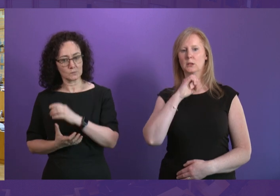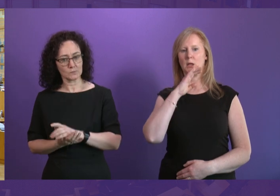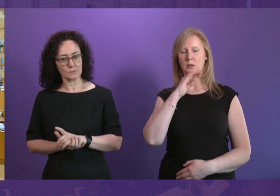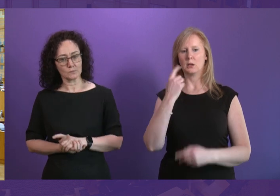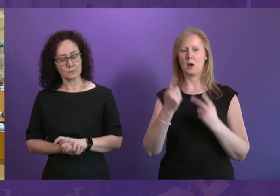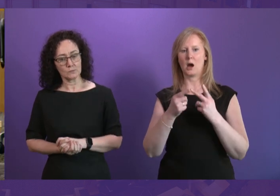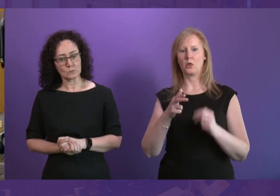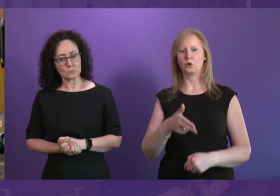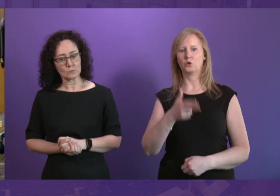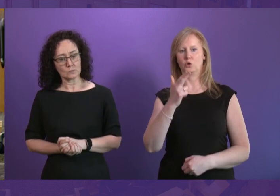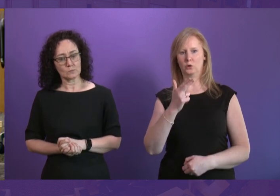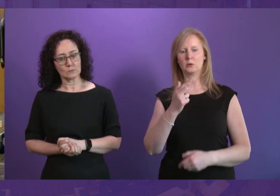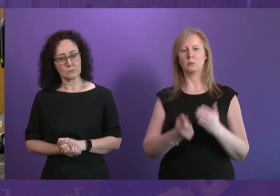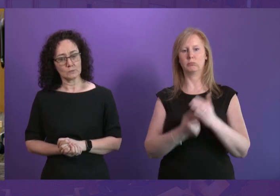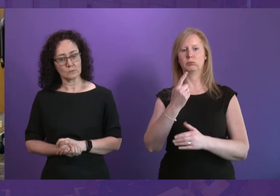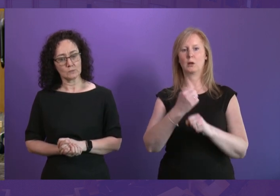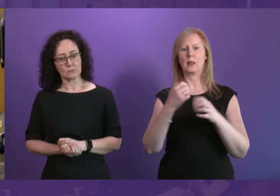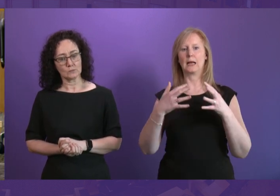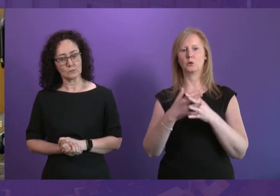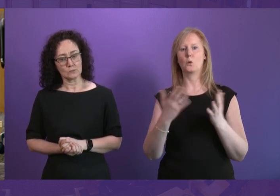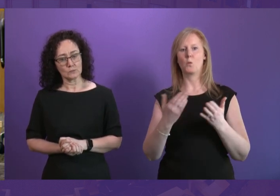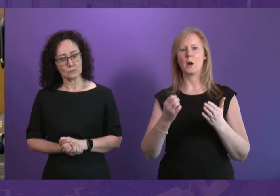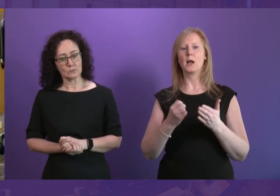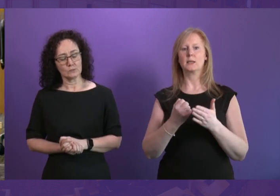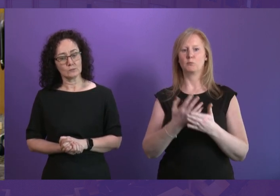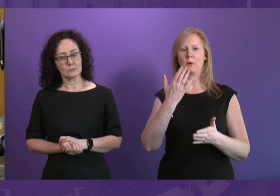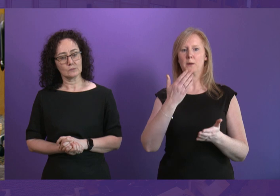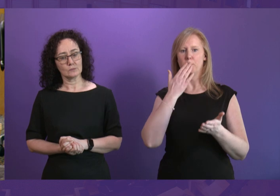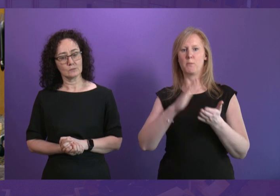Glasgow—in Springburn, which is the area where I live—almost a year after the victim’s